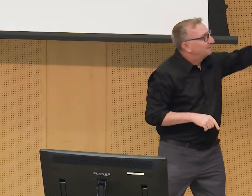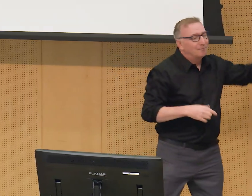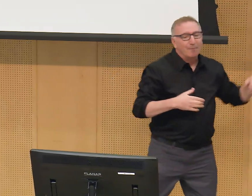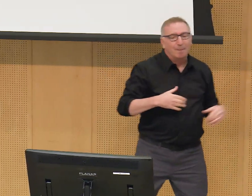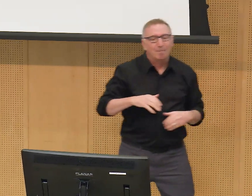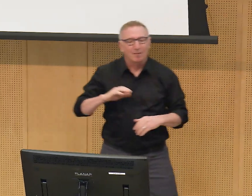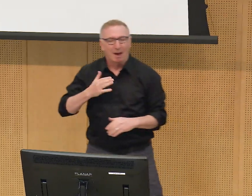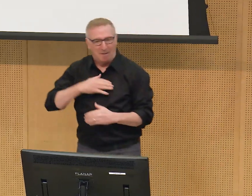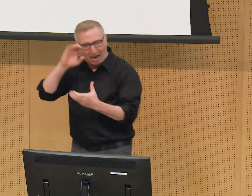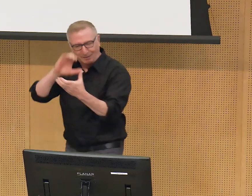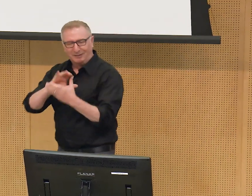In this photo here...